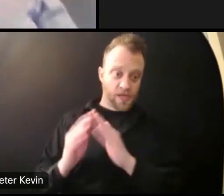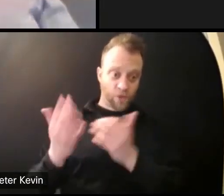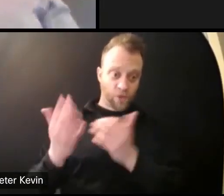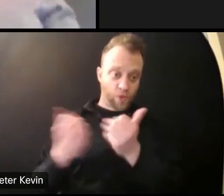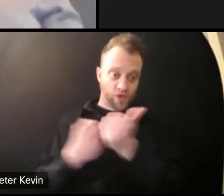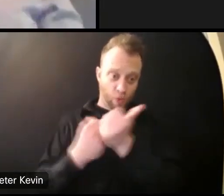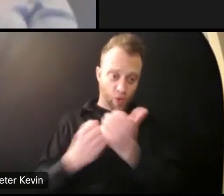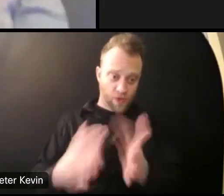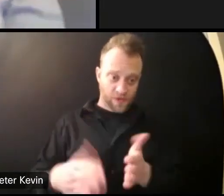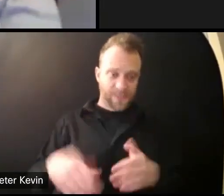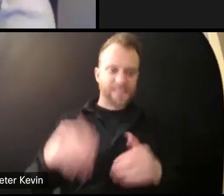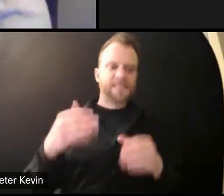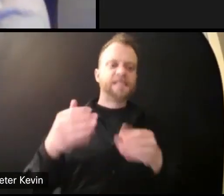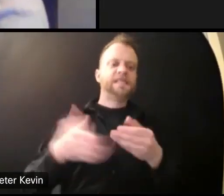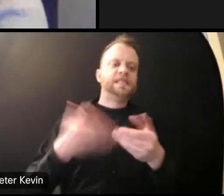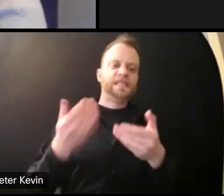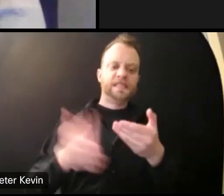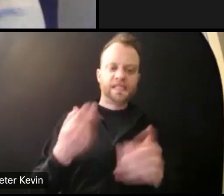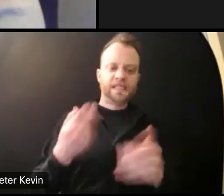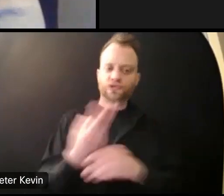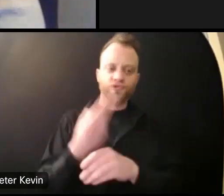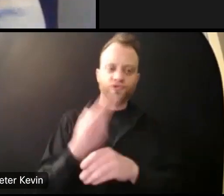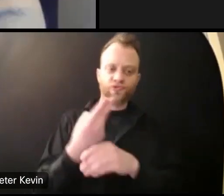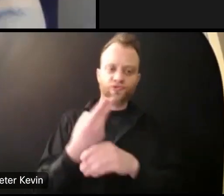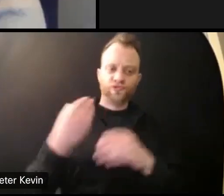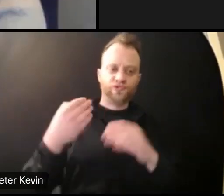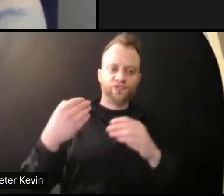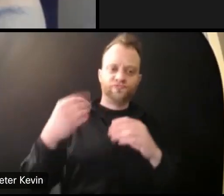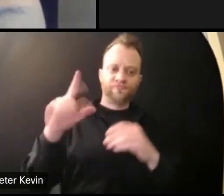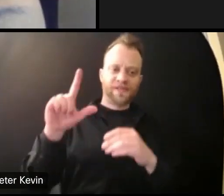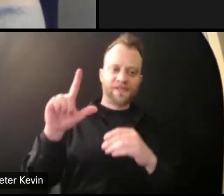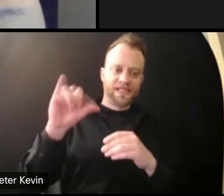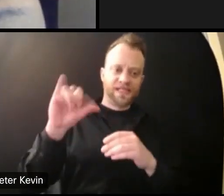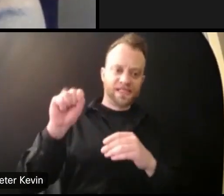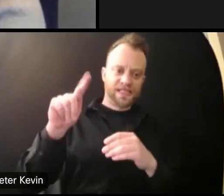that there are many communities where people just aren't on listservs or they don't have email,